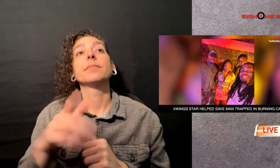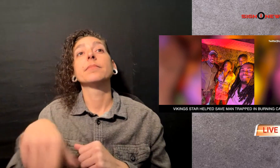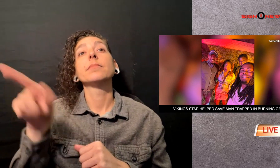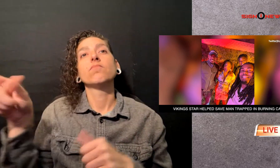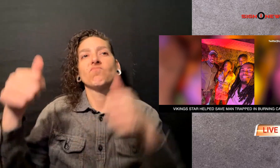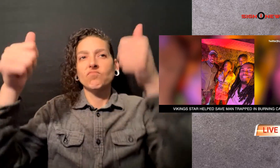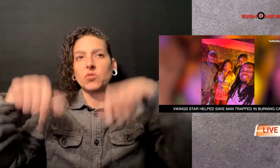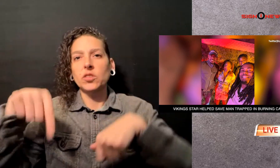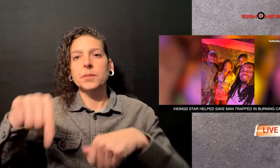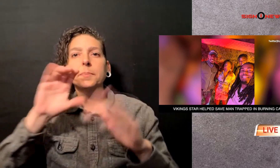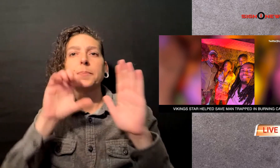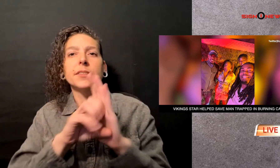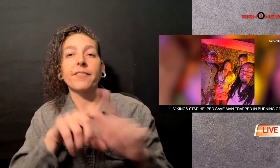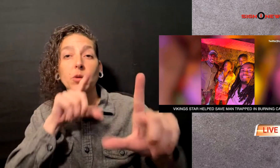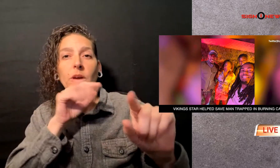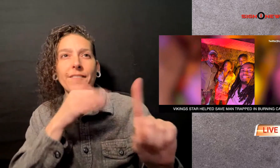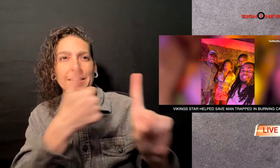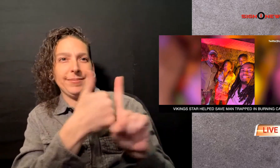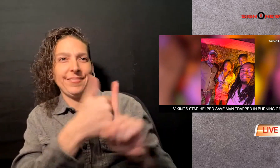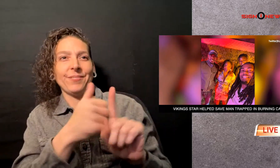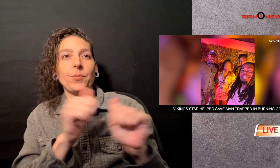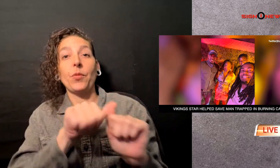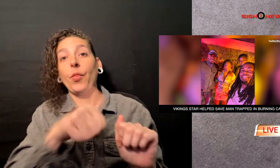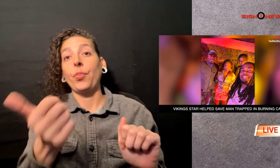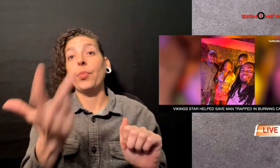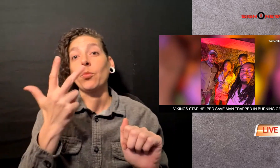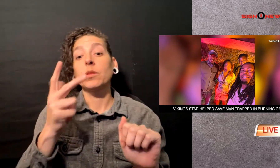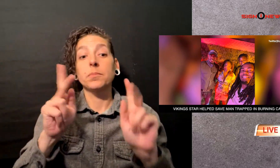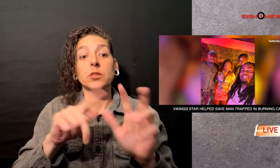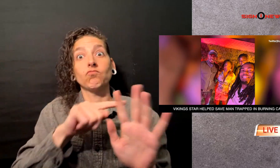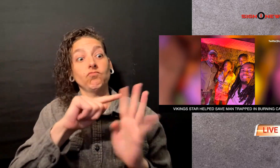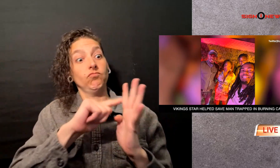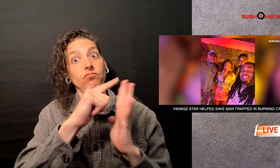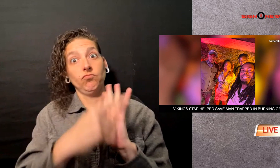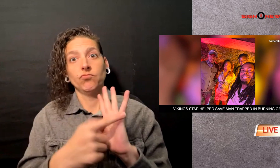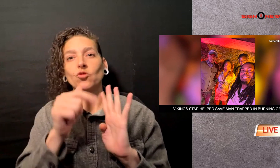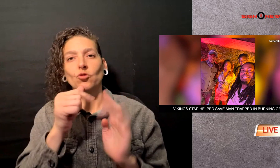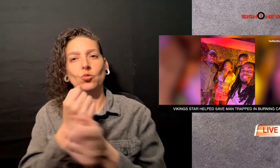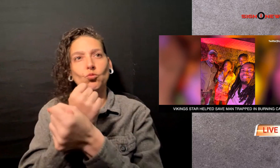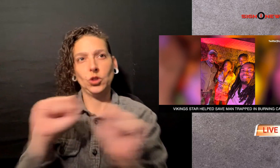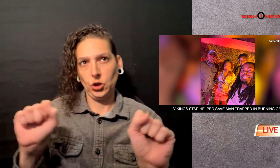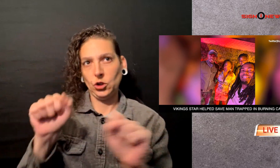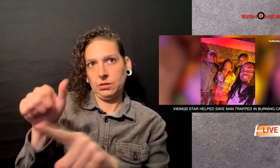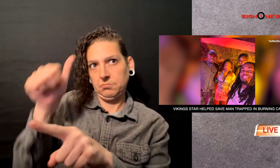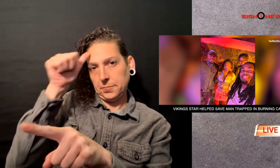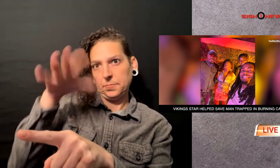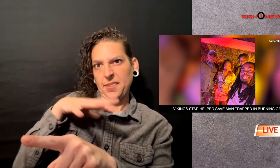he posted this picture on Twitter of himself and three others who rescued a man after his